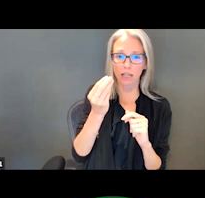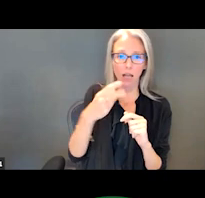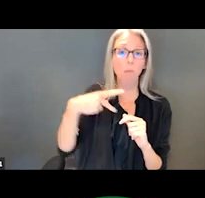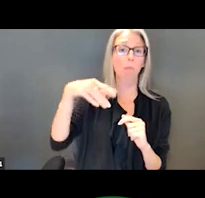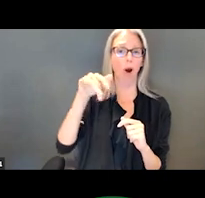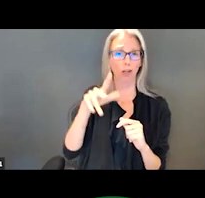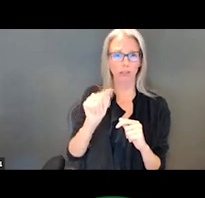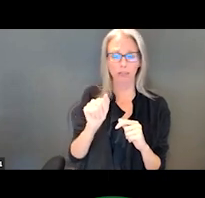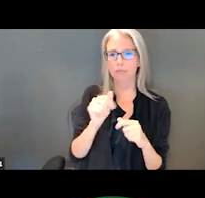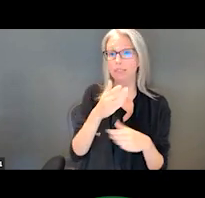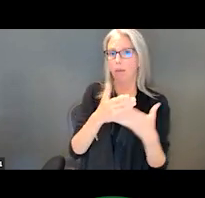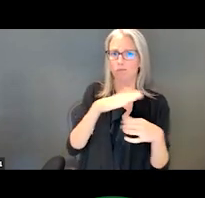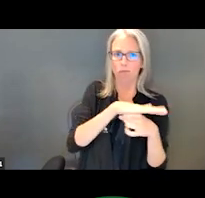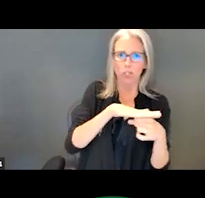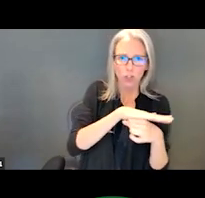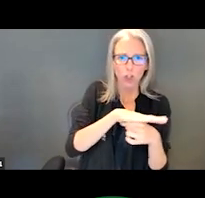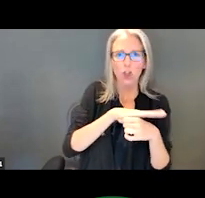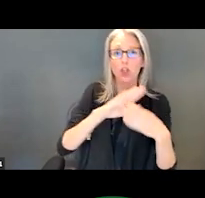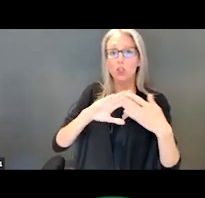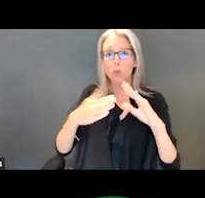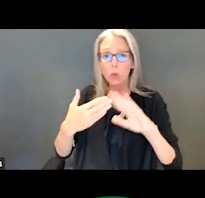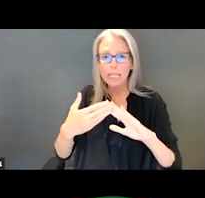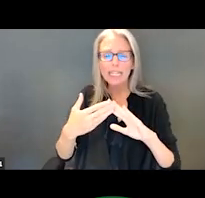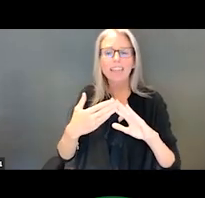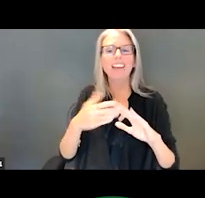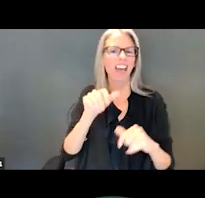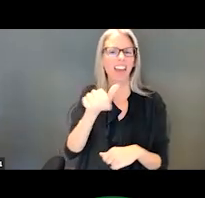already completed its own set of audits, as Craig had mentioned, we didn't go in and